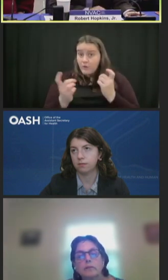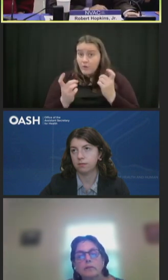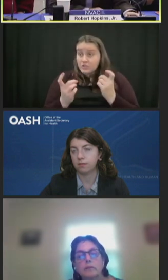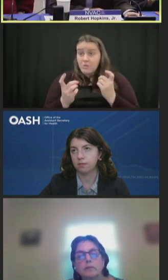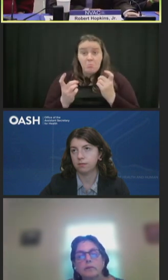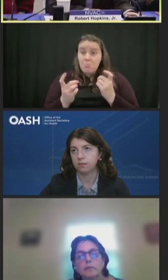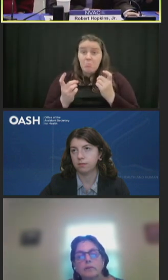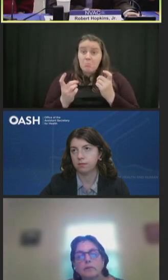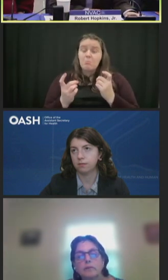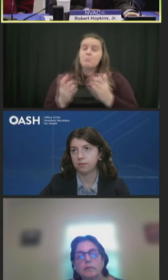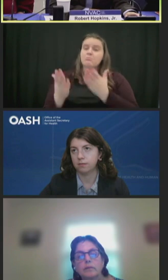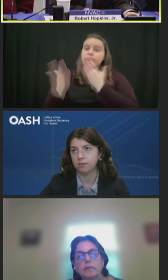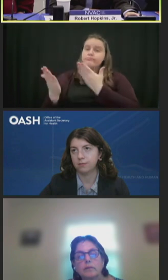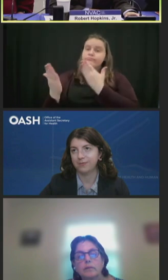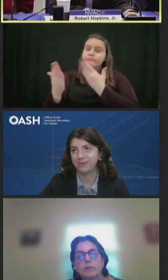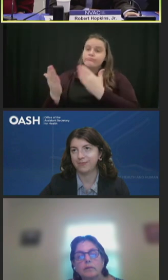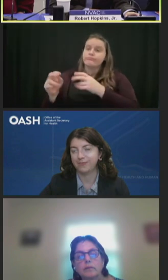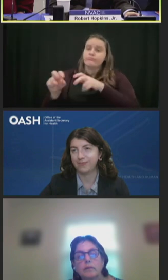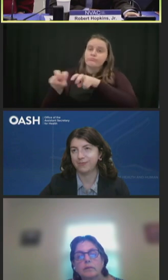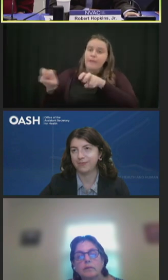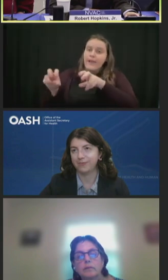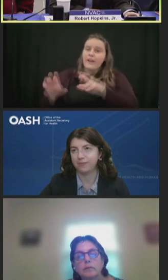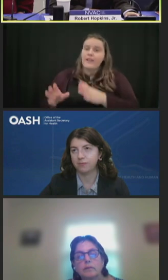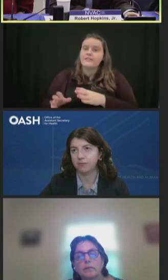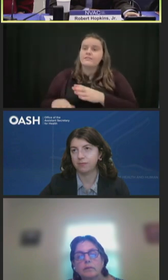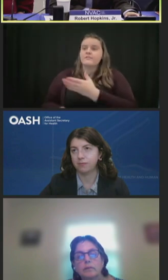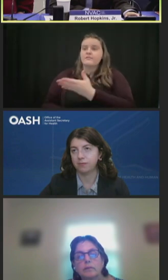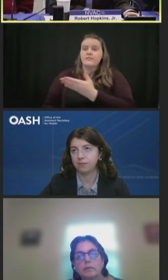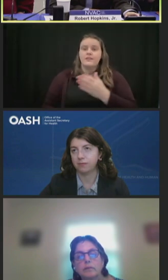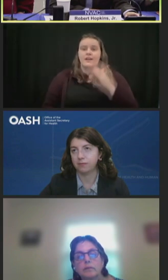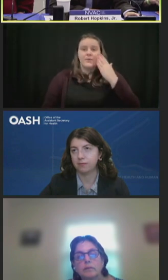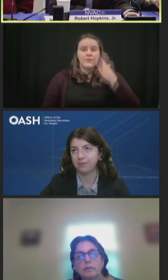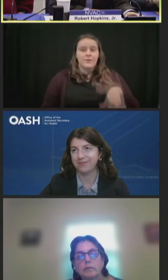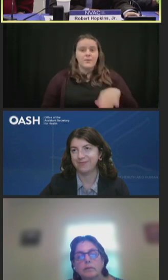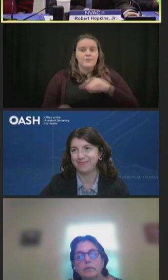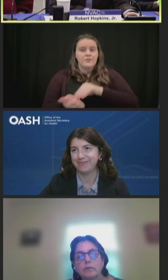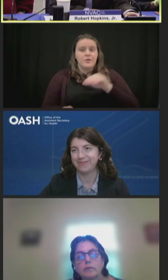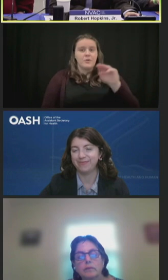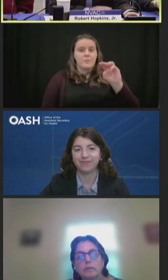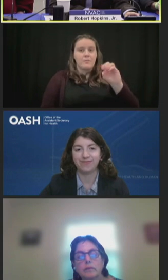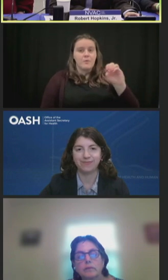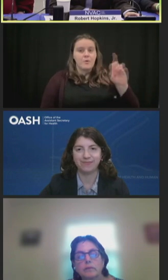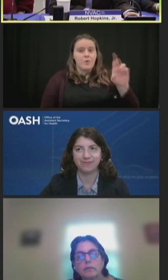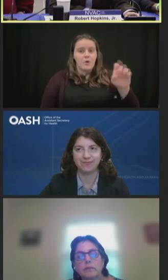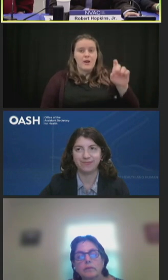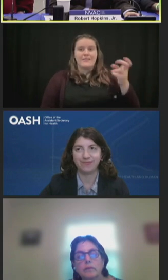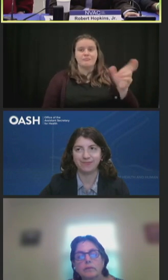the members of the panel. And I know Dr. Moore has to catch an Uber. But thank you,